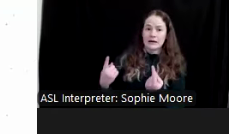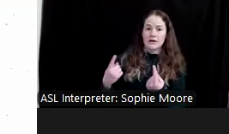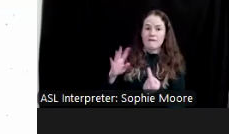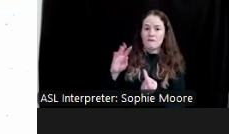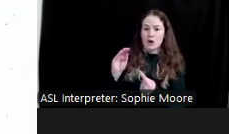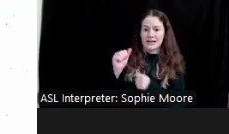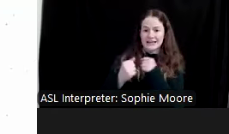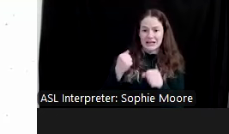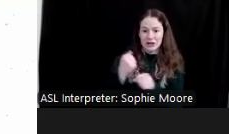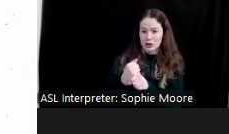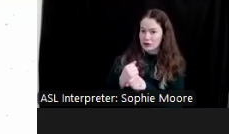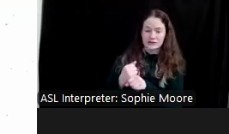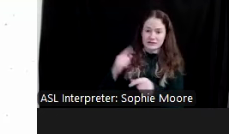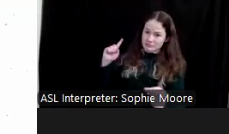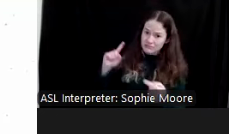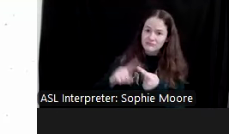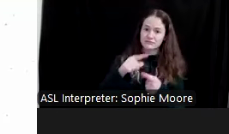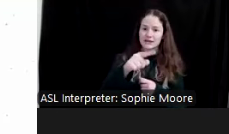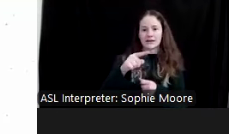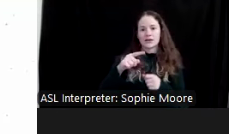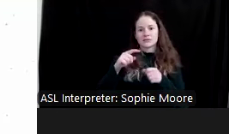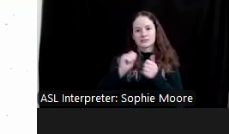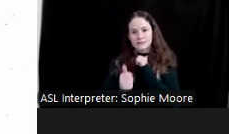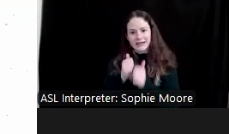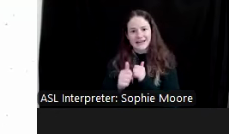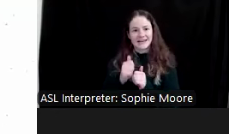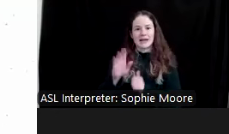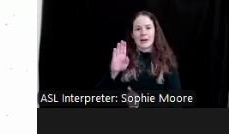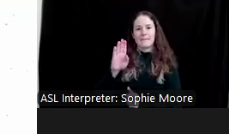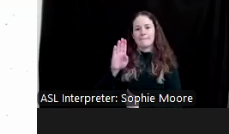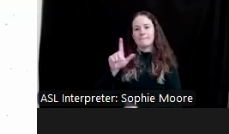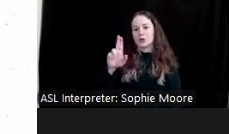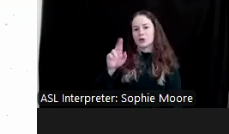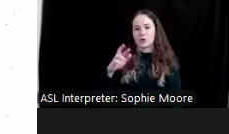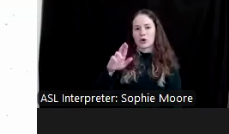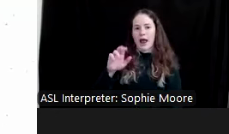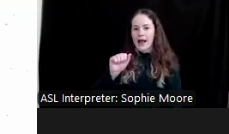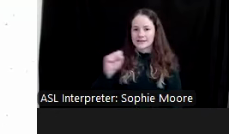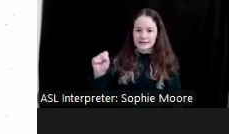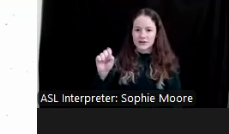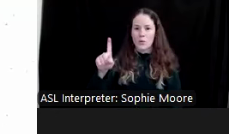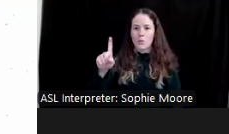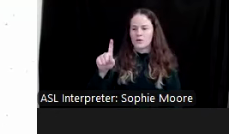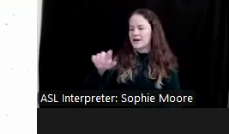amazing to see that because he his spinal cord injury is almost older than I am. Um, so he's really been able to